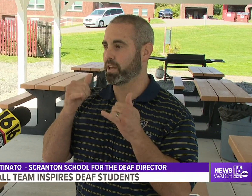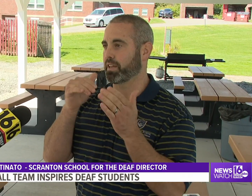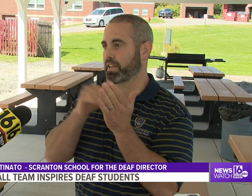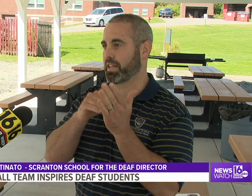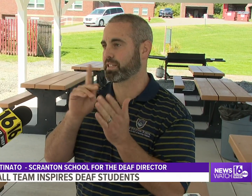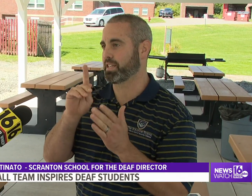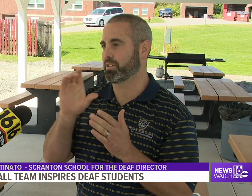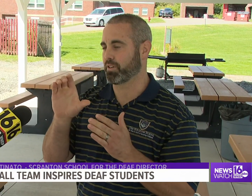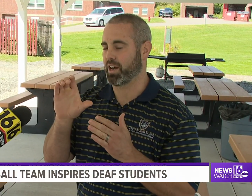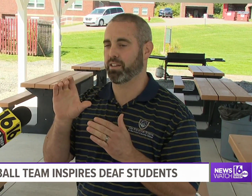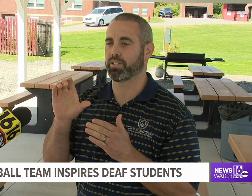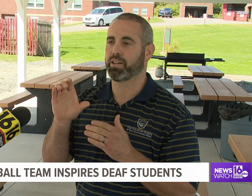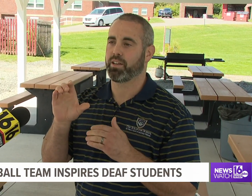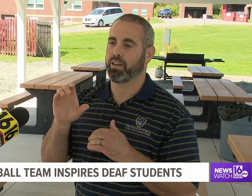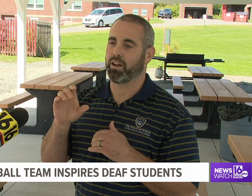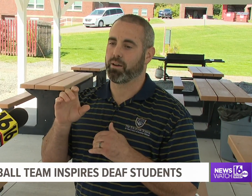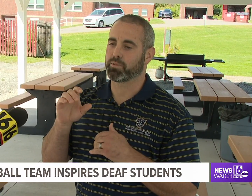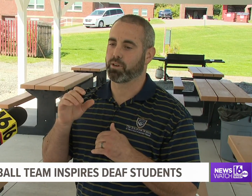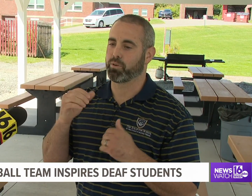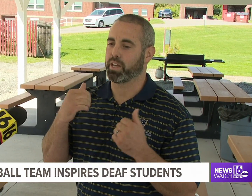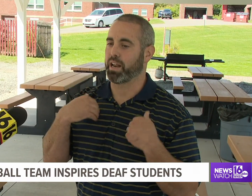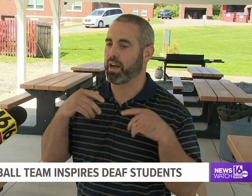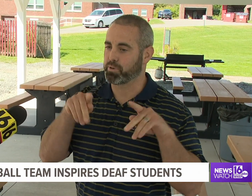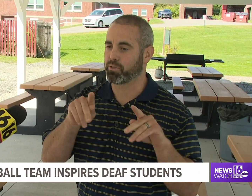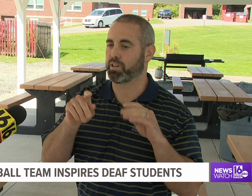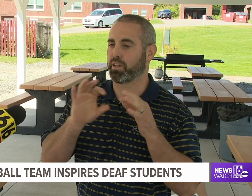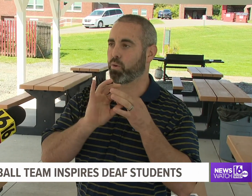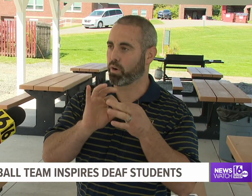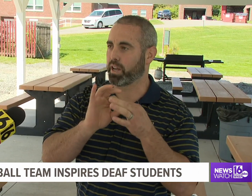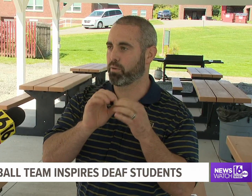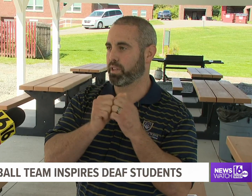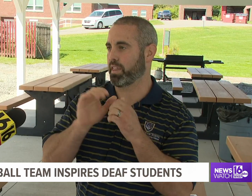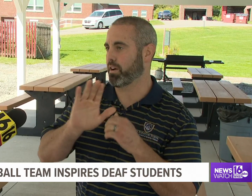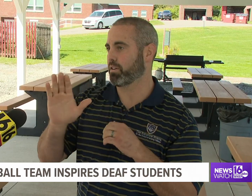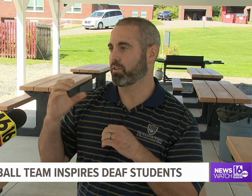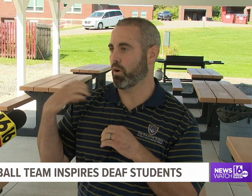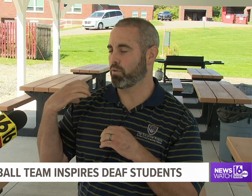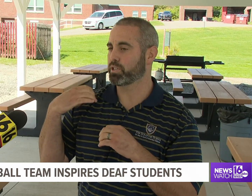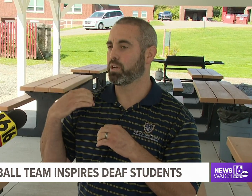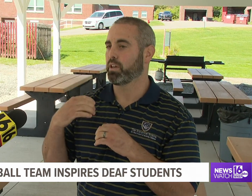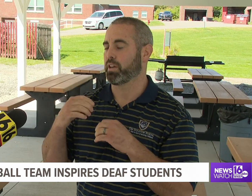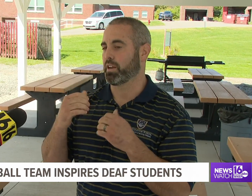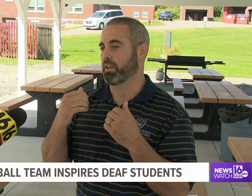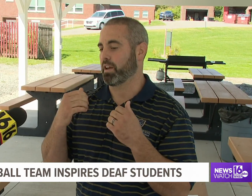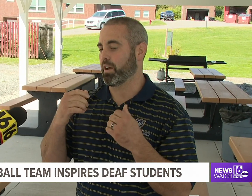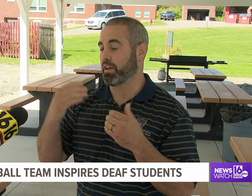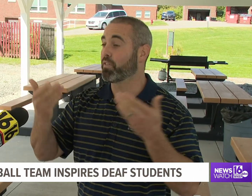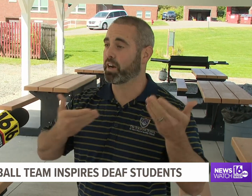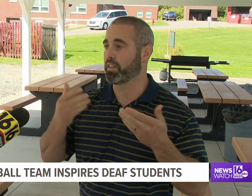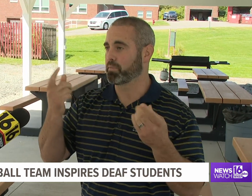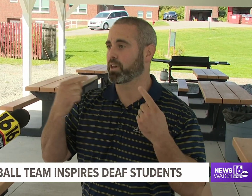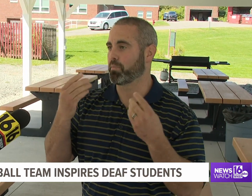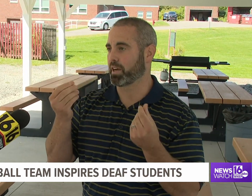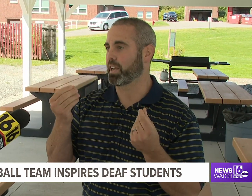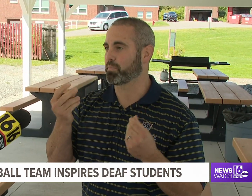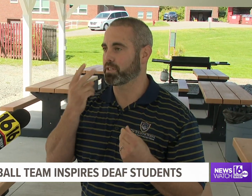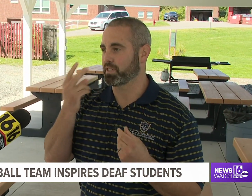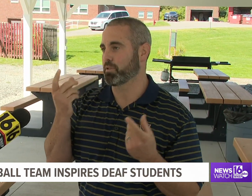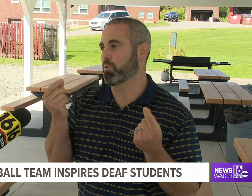So we had an opportunity to coordinate with their coach and invited them to come on campus and see what we do here and have